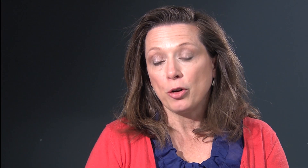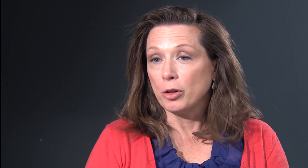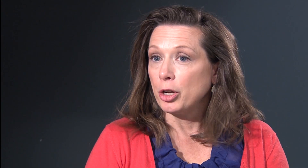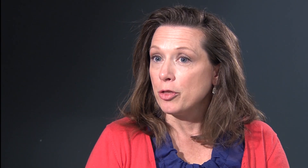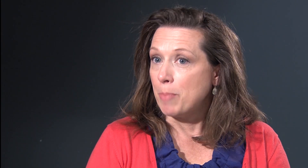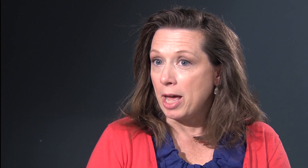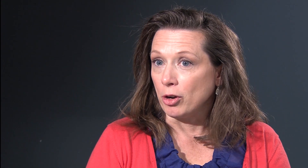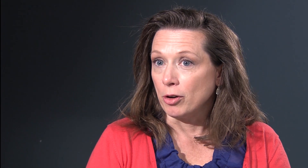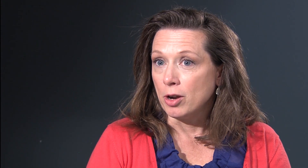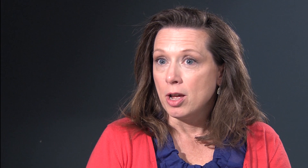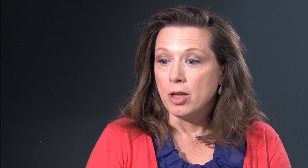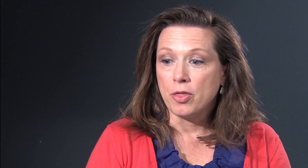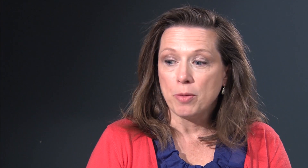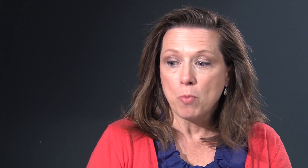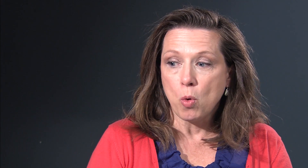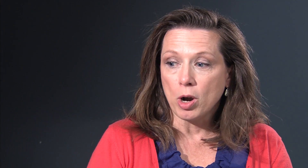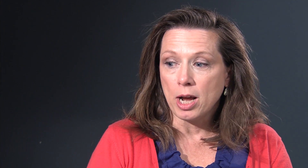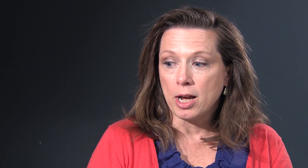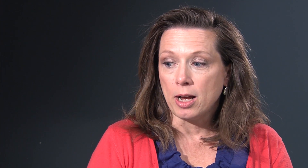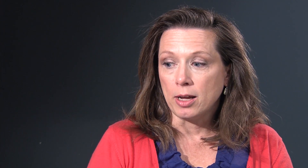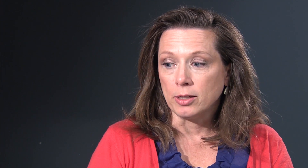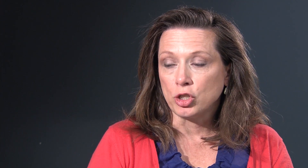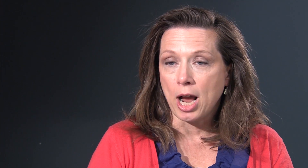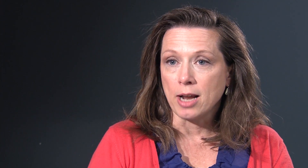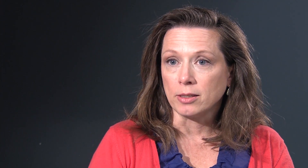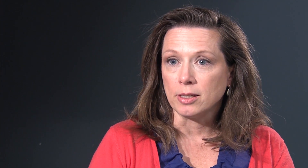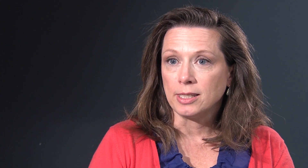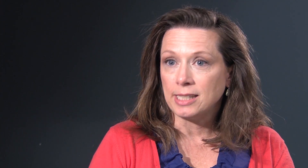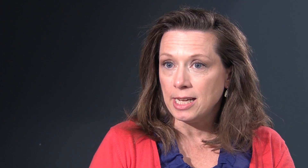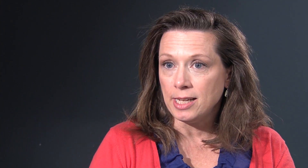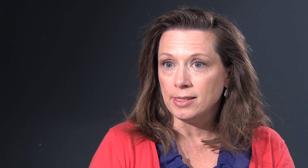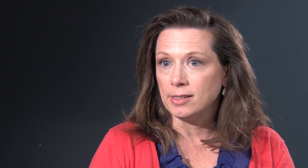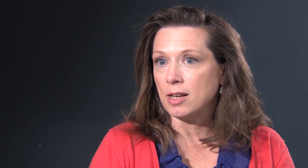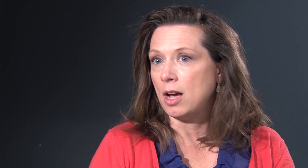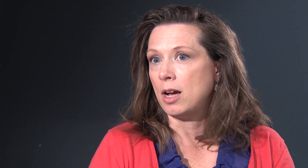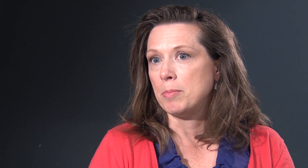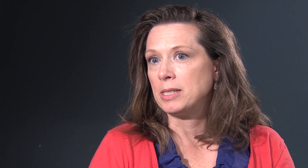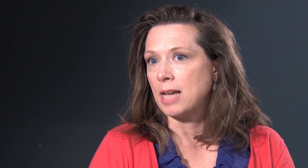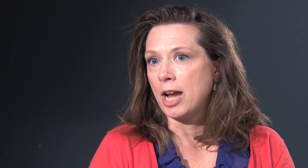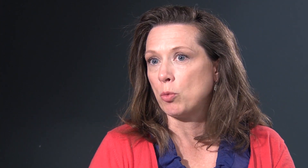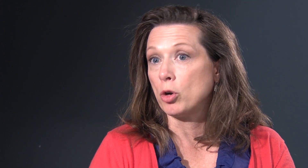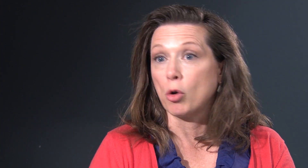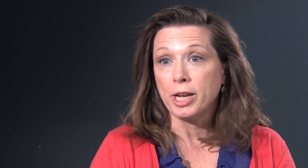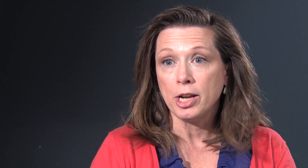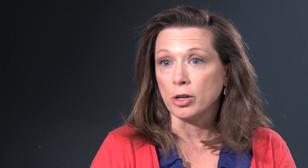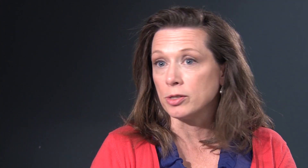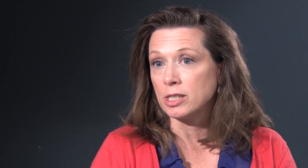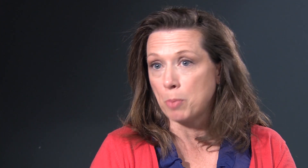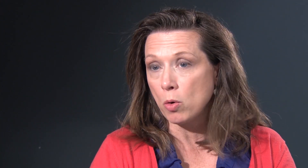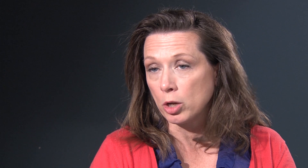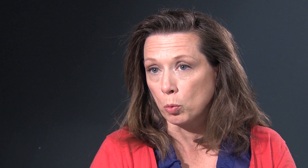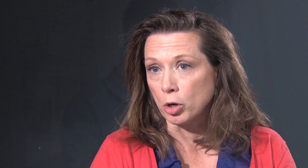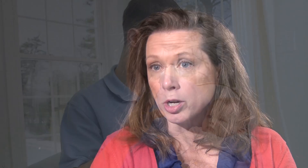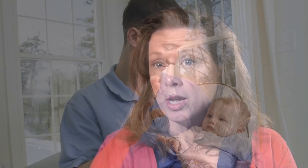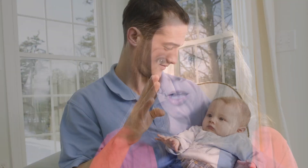The earlier the better. The more a child sees a signed word or hears a spoken word,